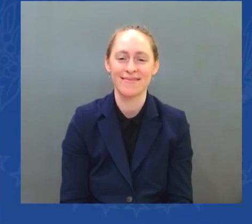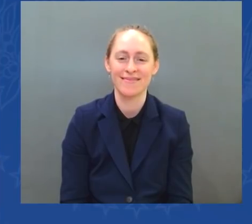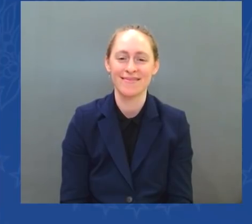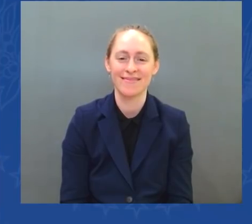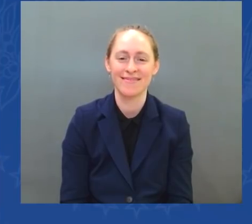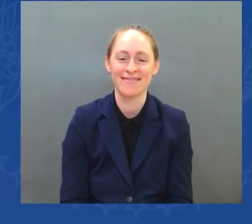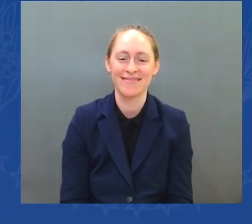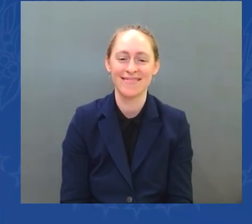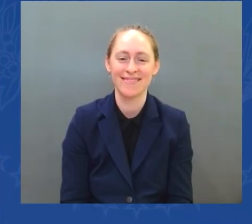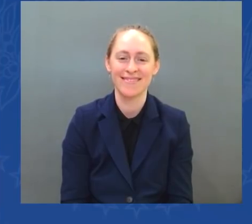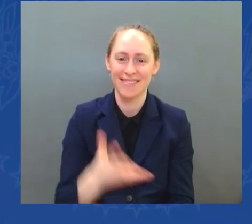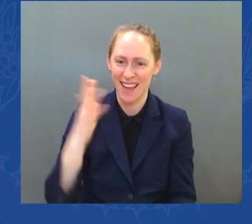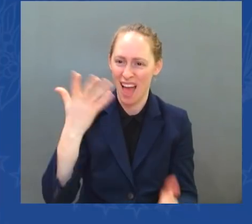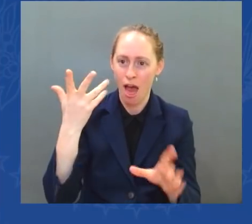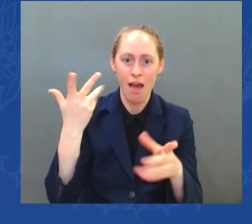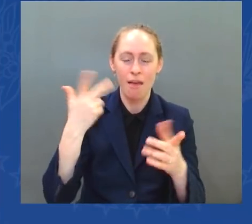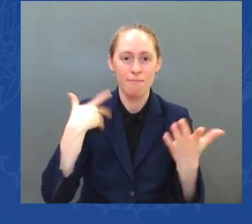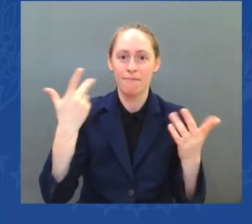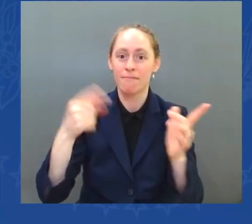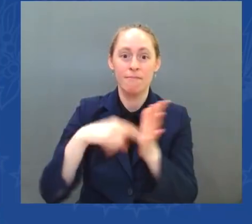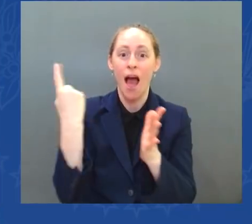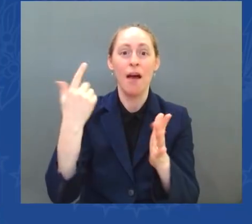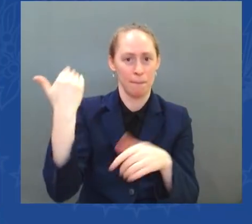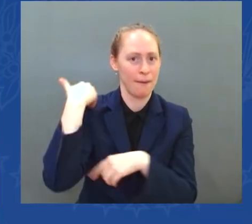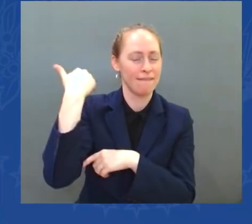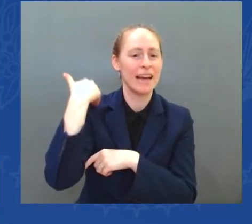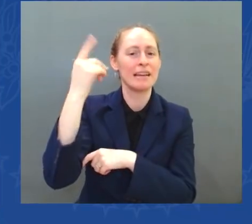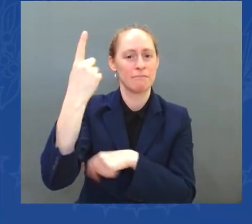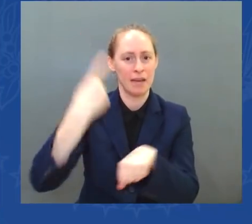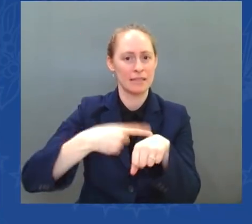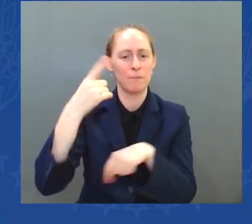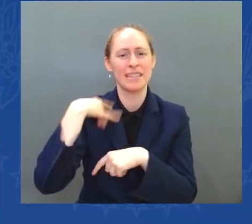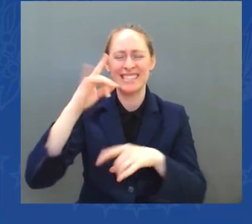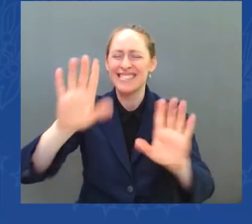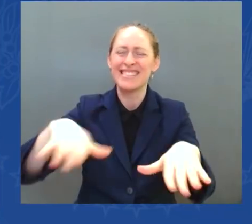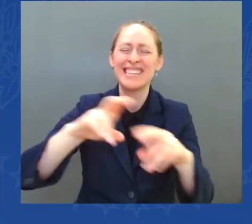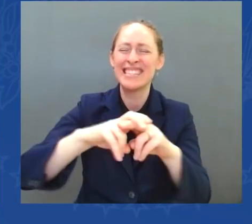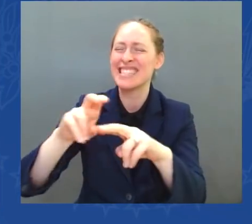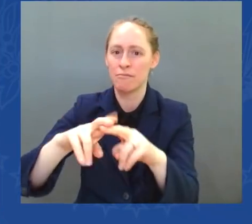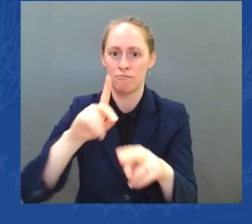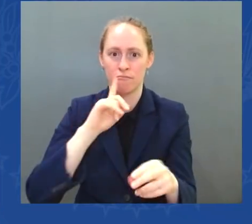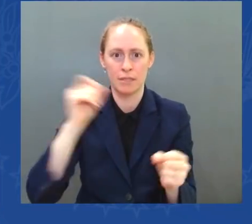Thank you very, very much for the opportunity to be here. Chancellor, thank you and thank your wife as well